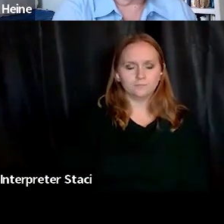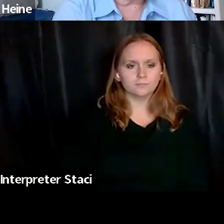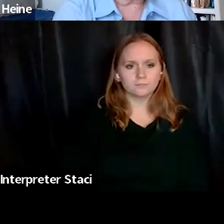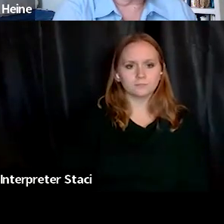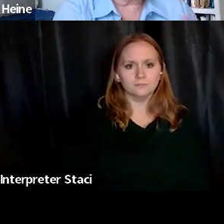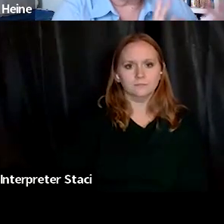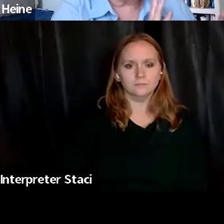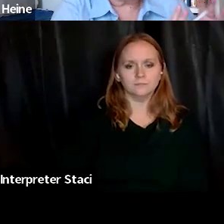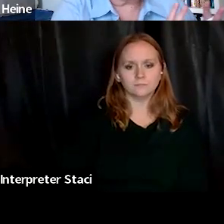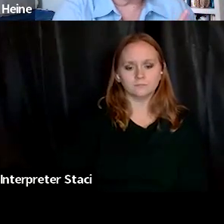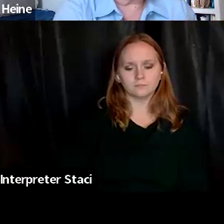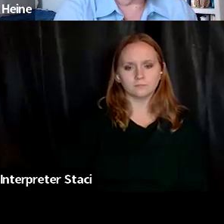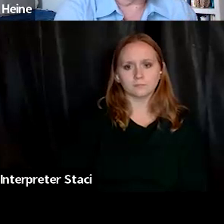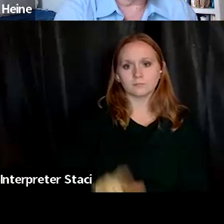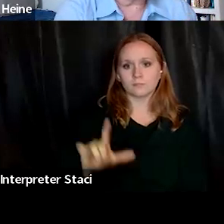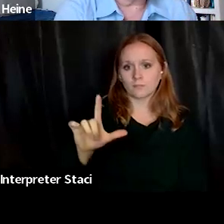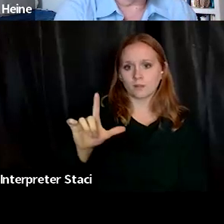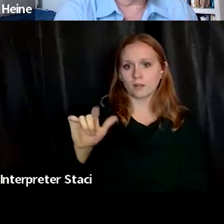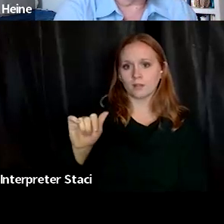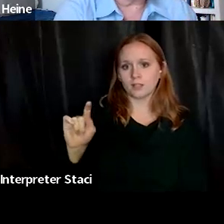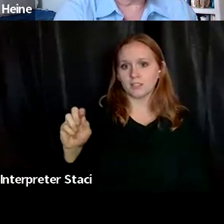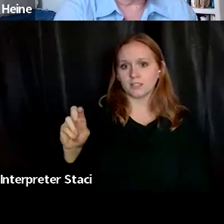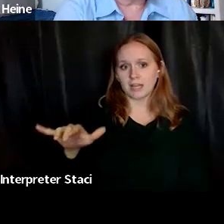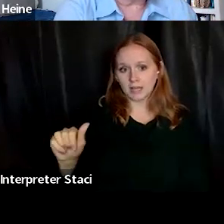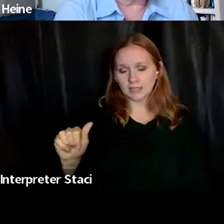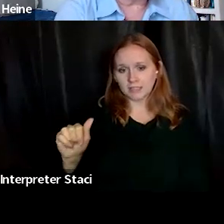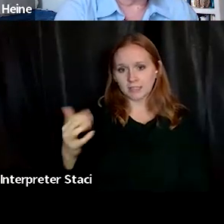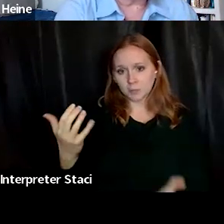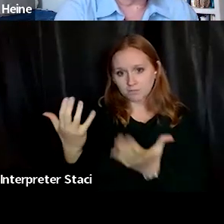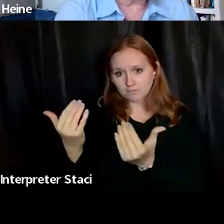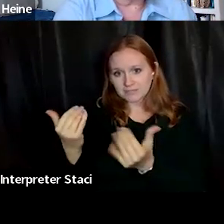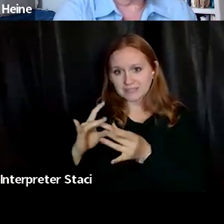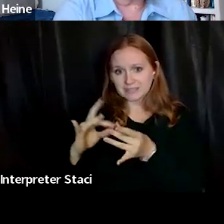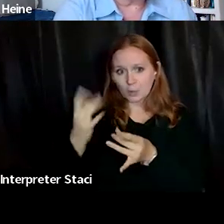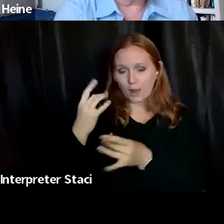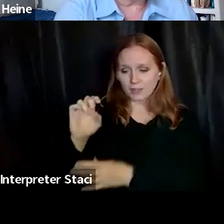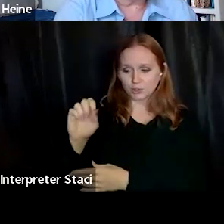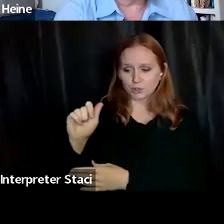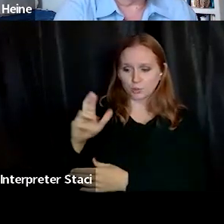Let's see. LaTonya, did you have anything you wanna say why SOAR would be a good addition to any CoC?